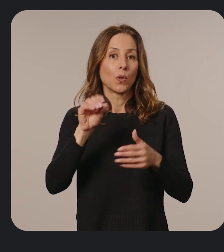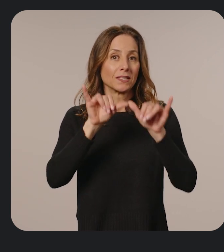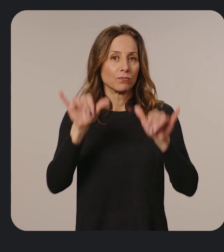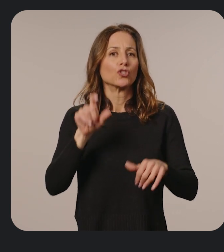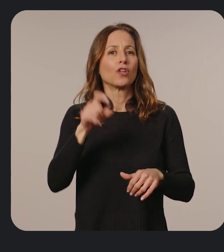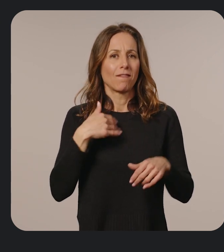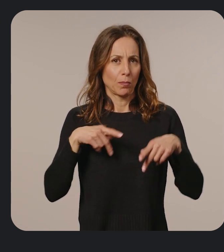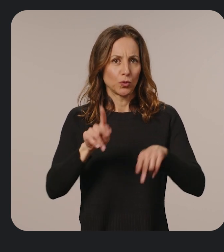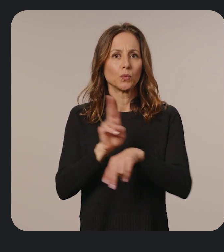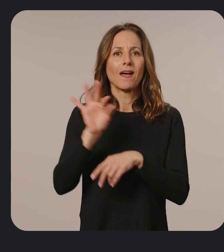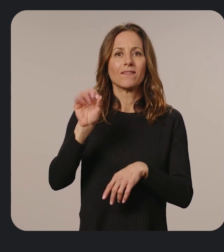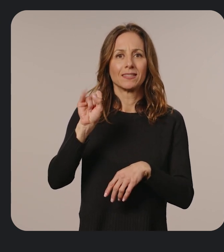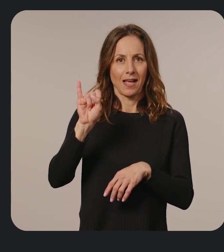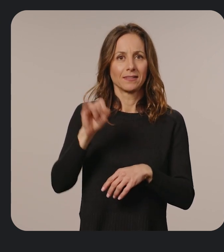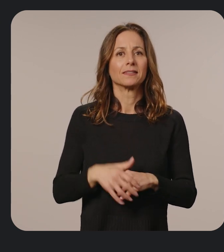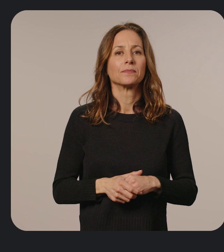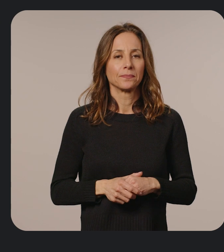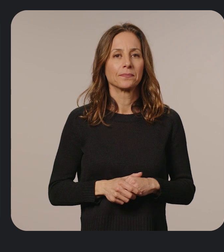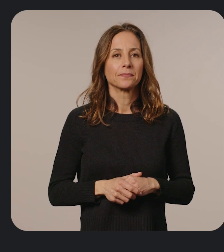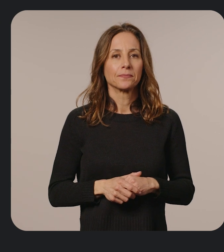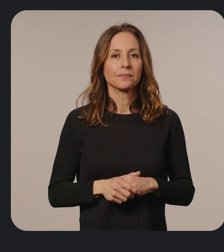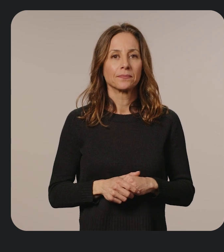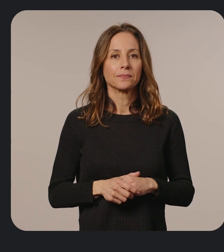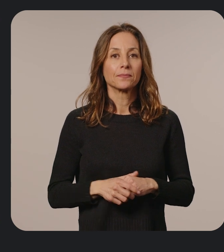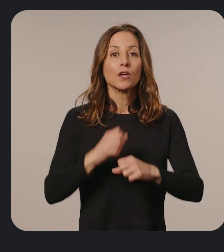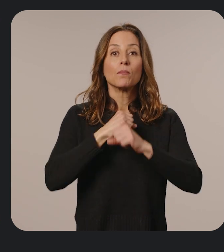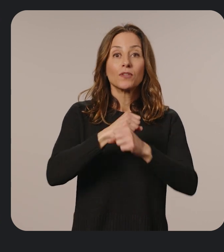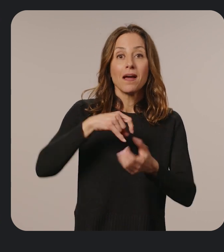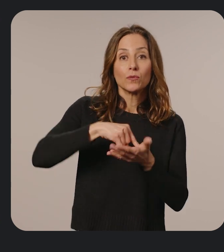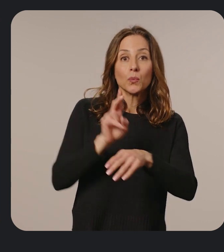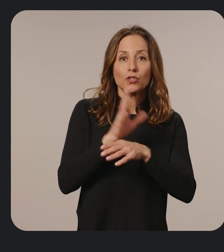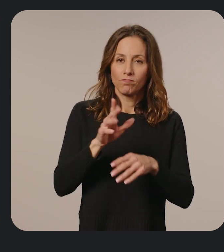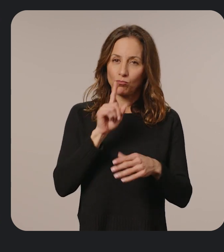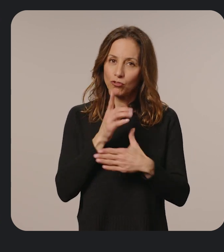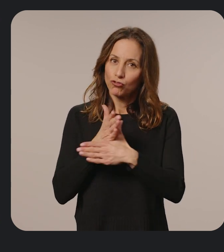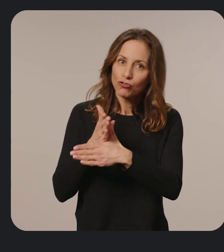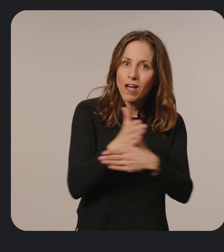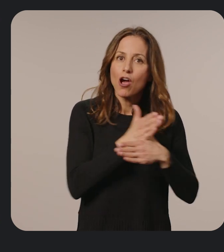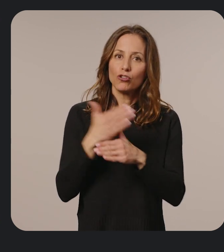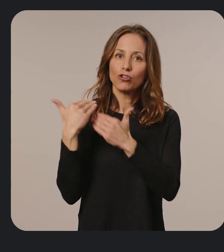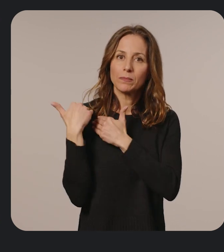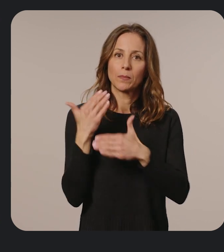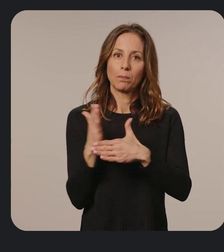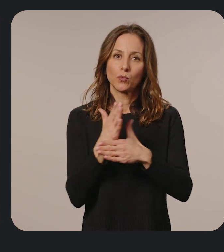should have the permission to use FSIs out of the box. Protecting Android users is a shared responsibility